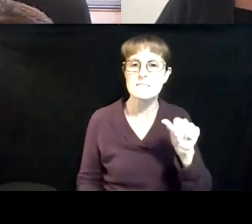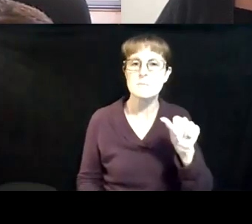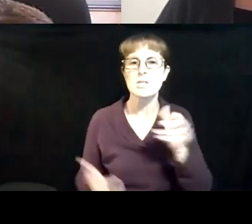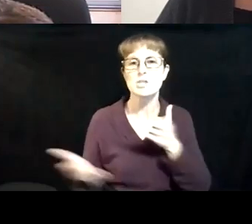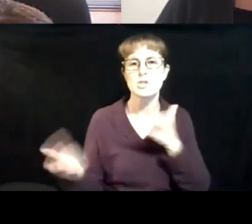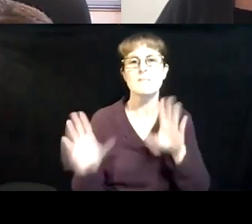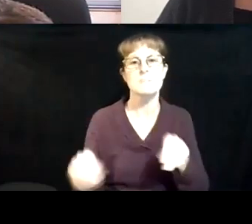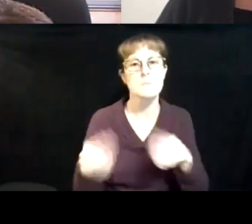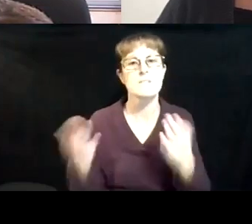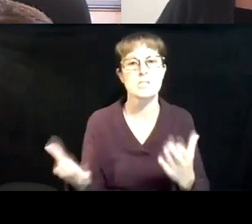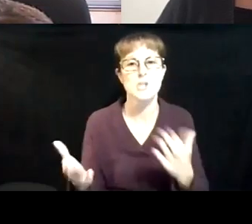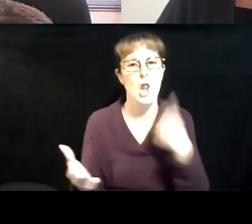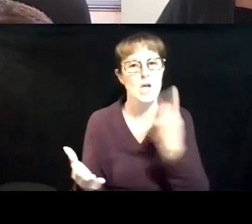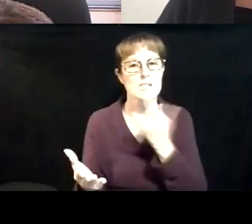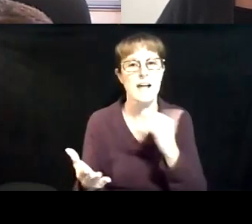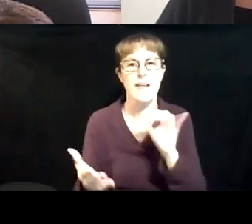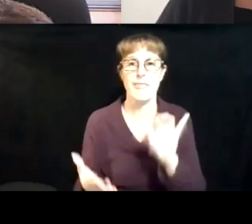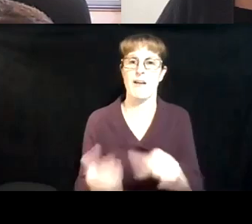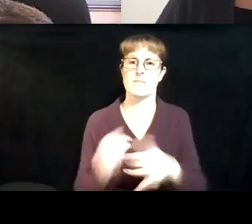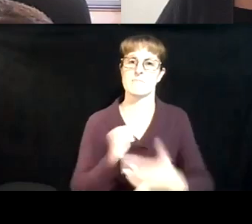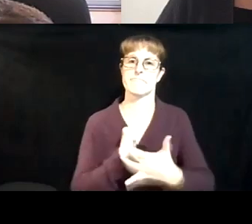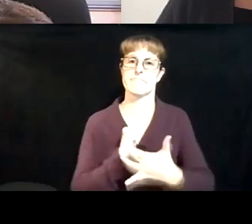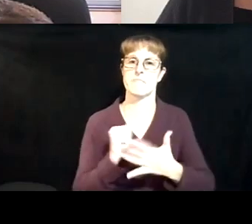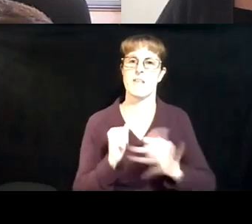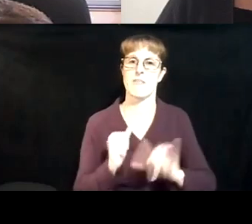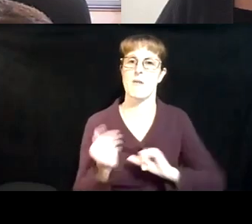It's noteworthy that the Association for